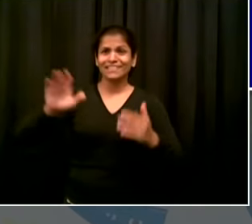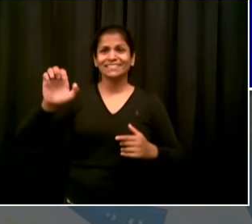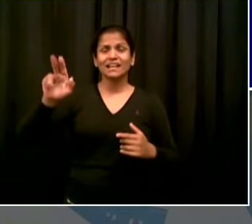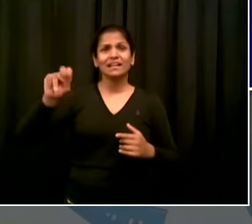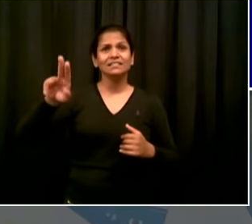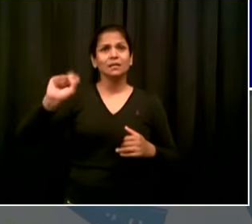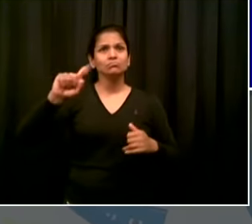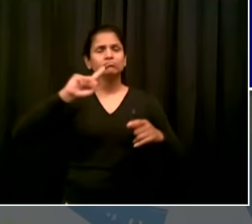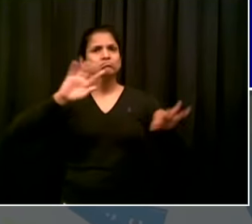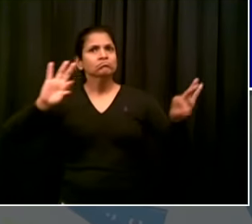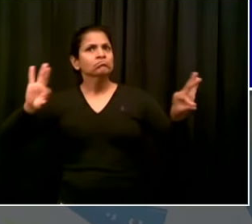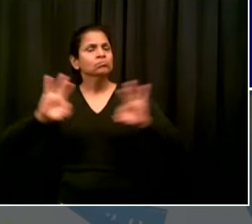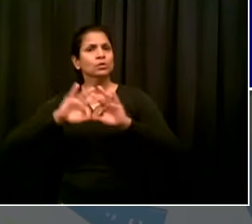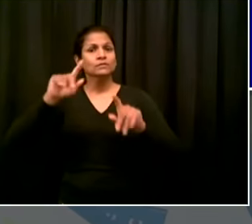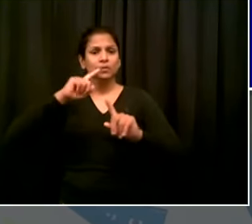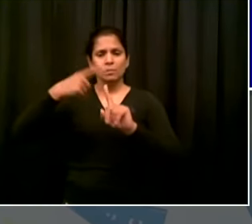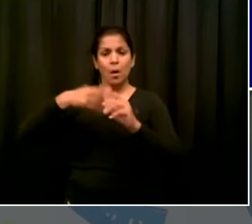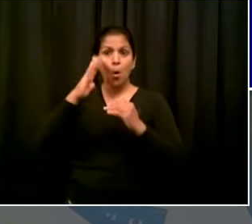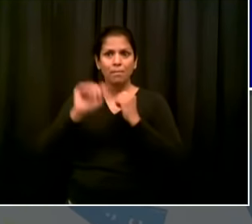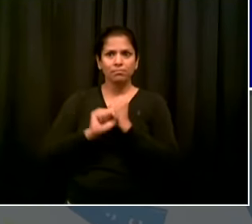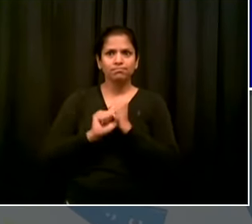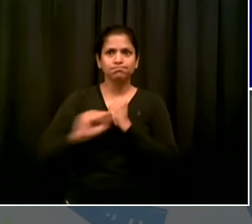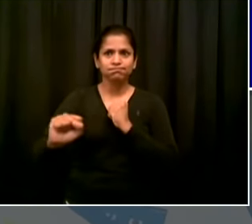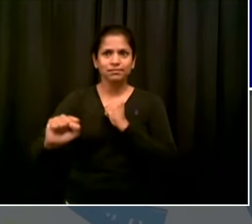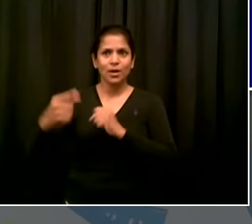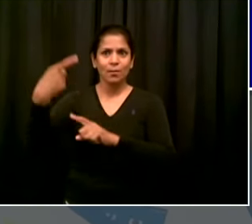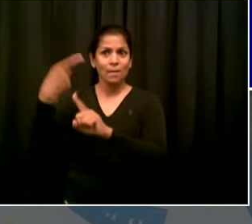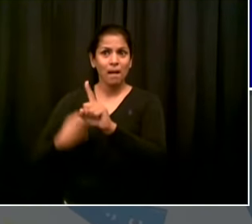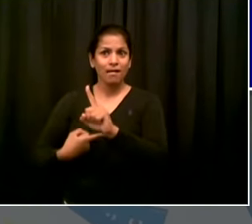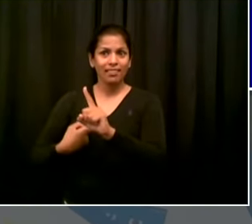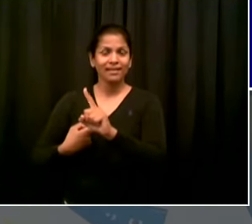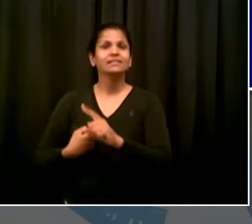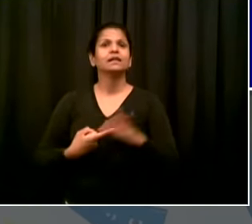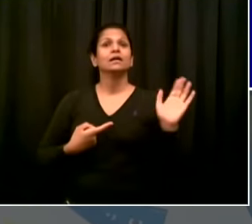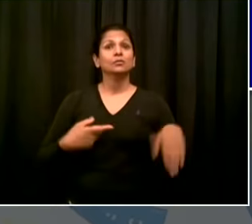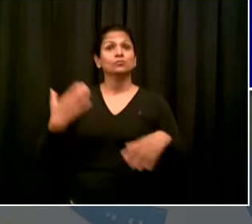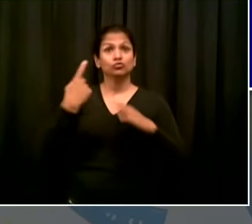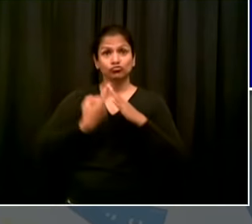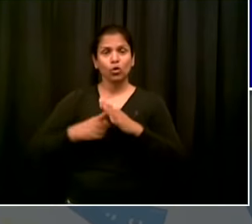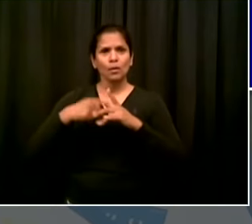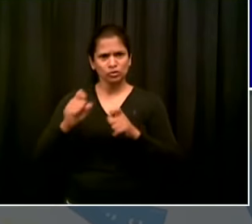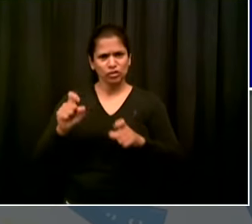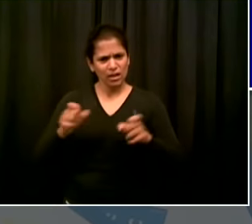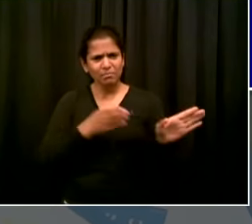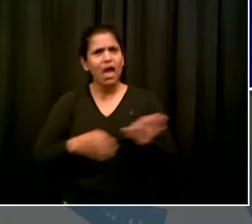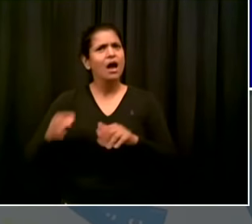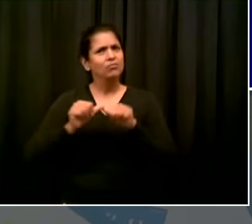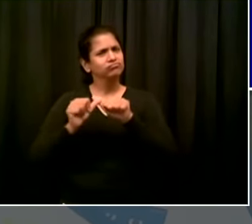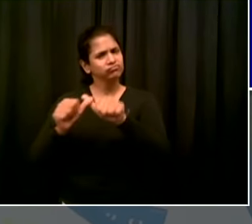CENSUS COUNT DOWNB THUT E RE IS A QUESTION MARK NOW.